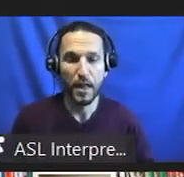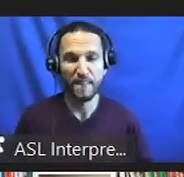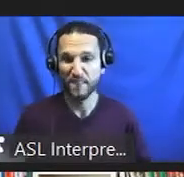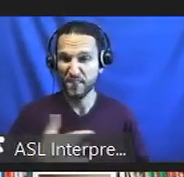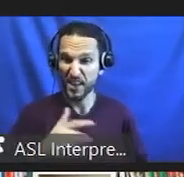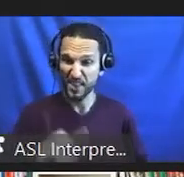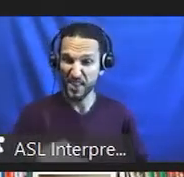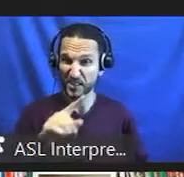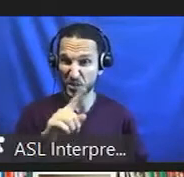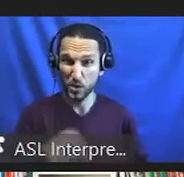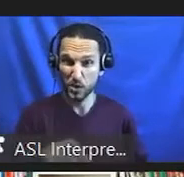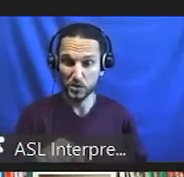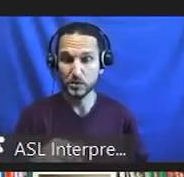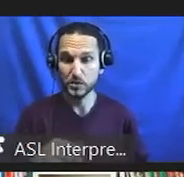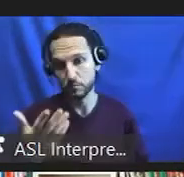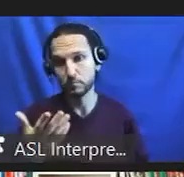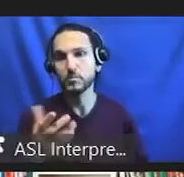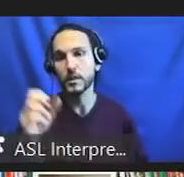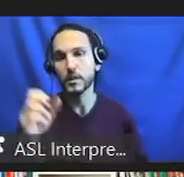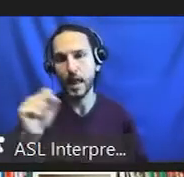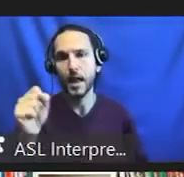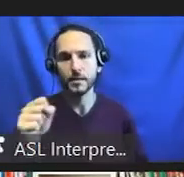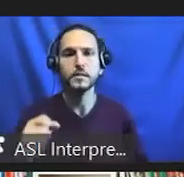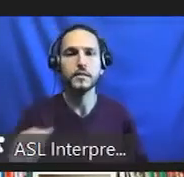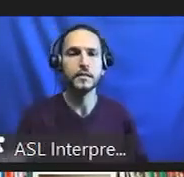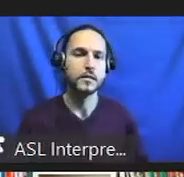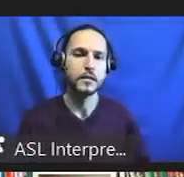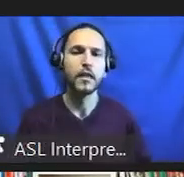But yes, it would apply. Right. So we got a question here which is going